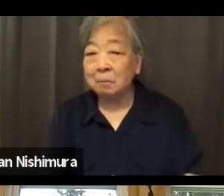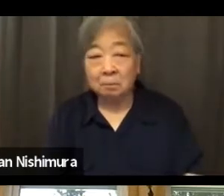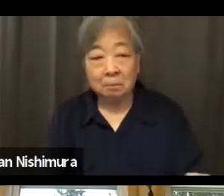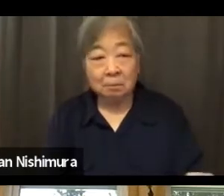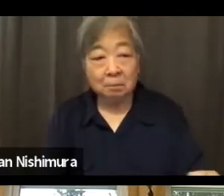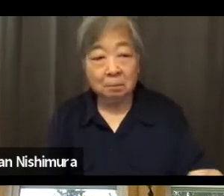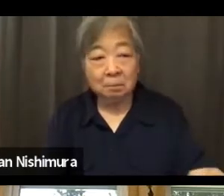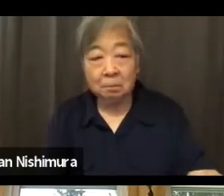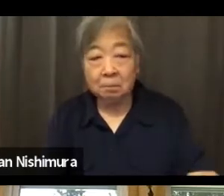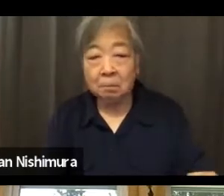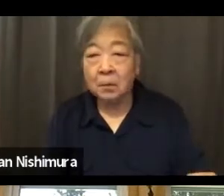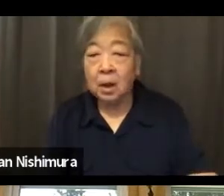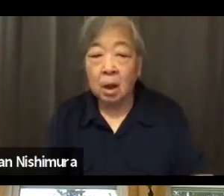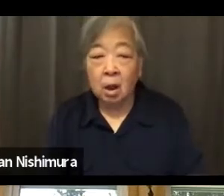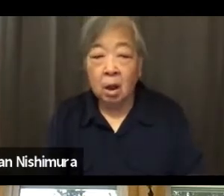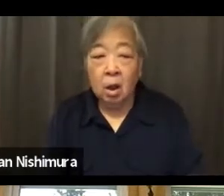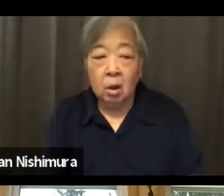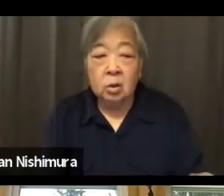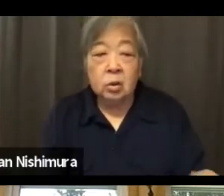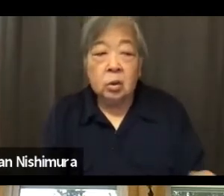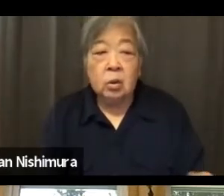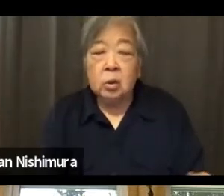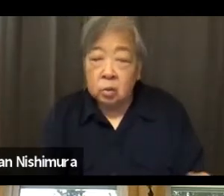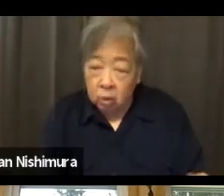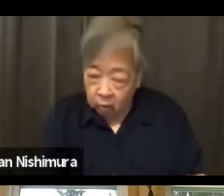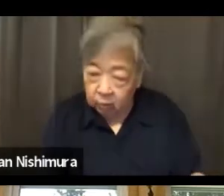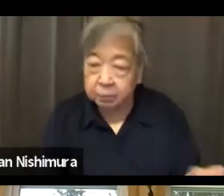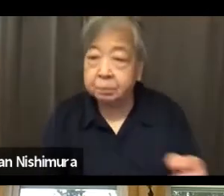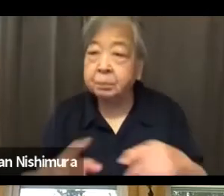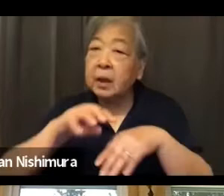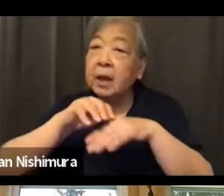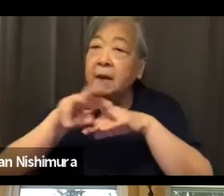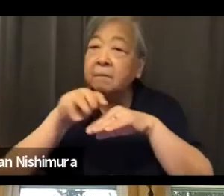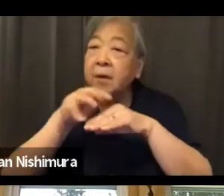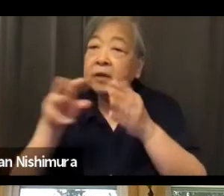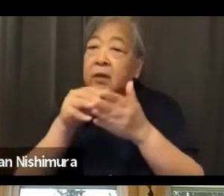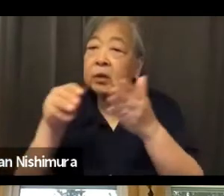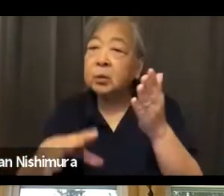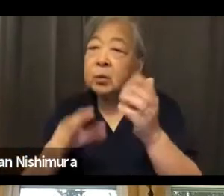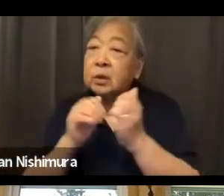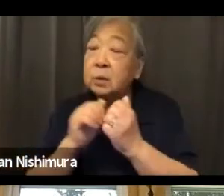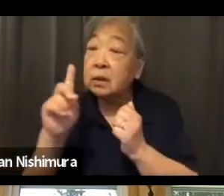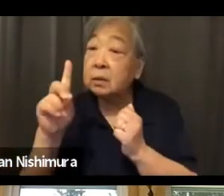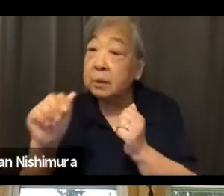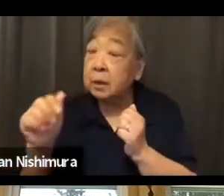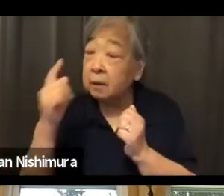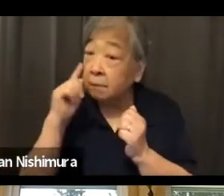So when it comes to advising students with disabilities for education abroad, I'm sure